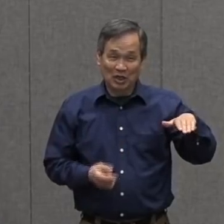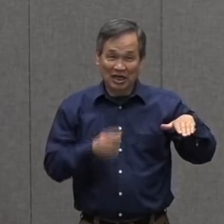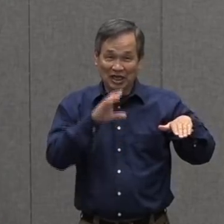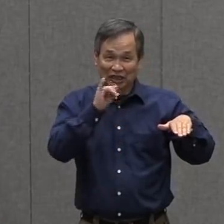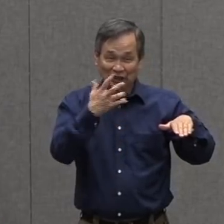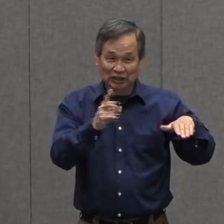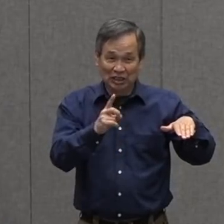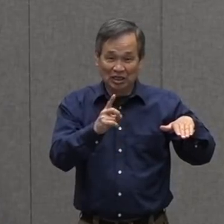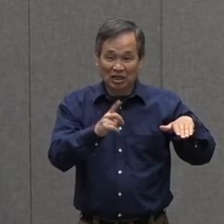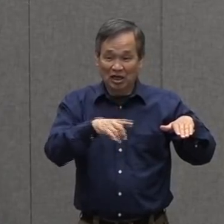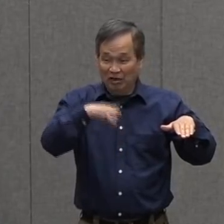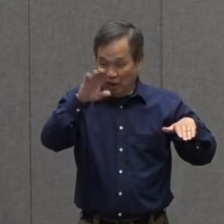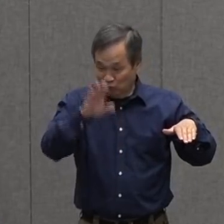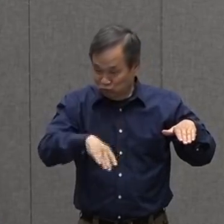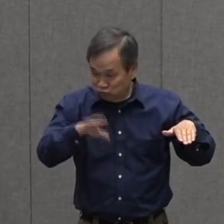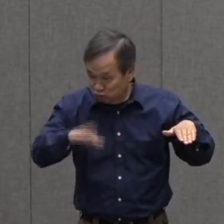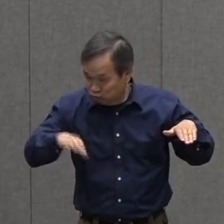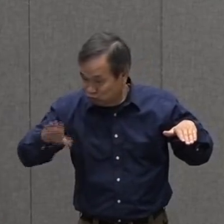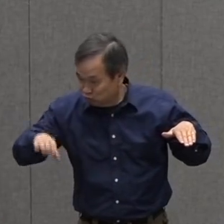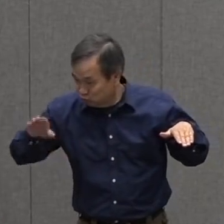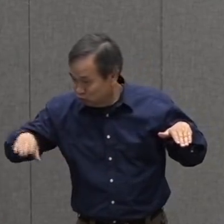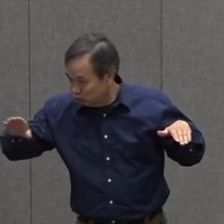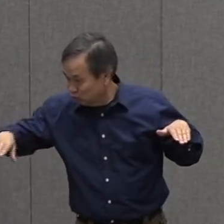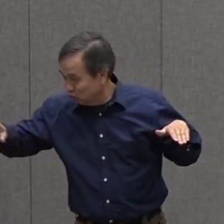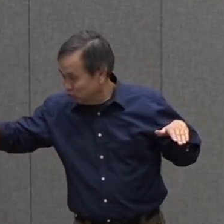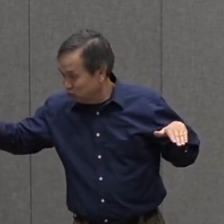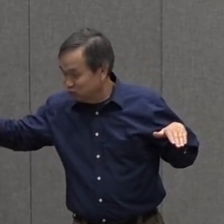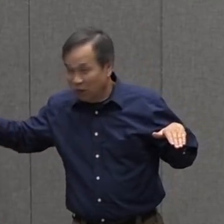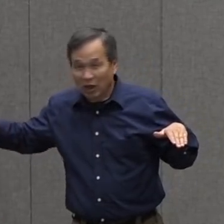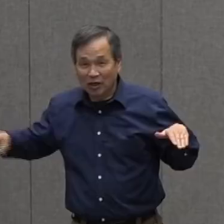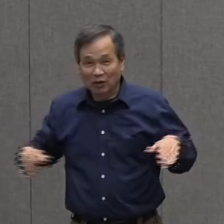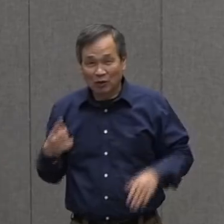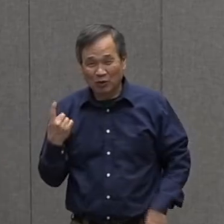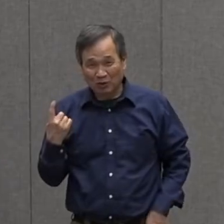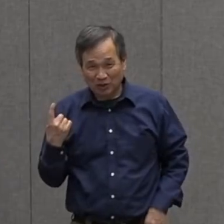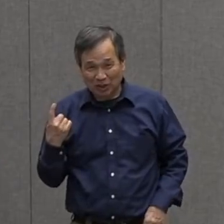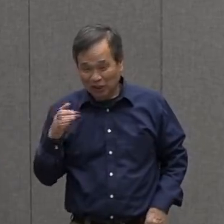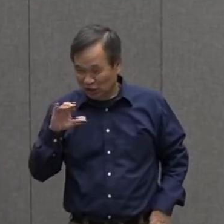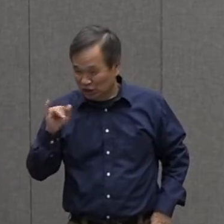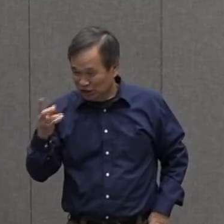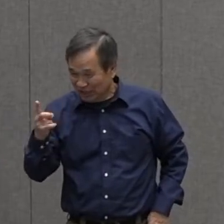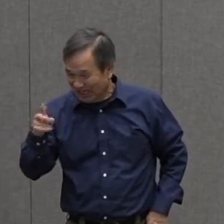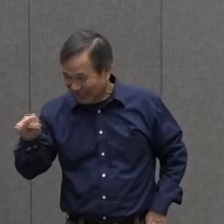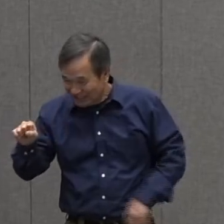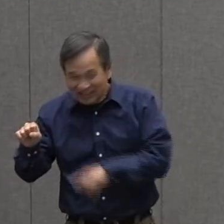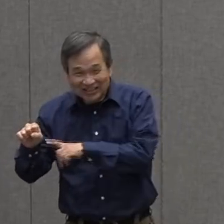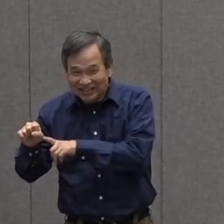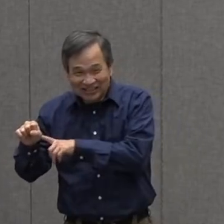But if I have more than one child, do I have childs or do I have children?